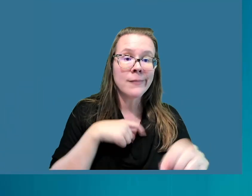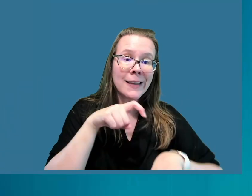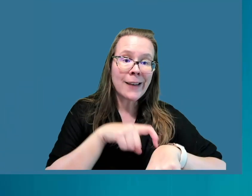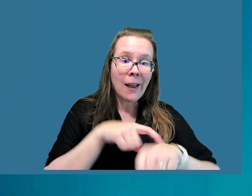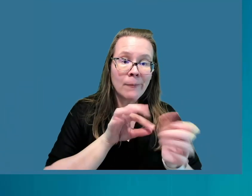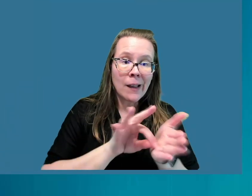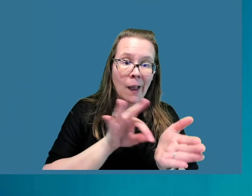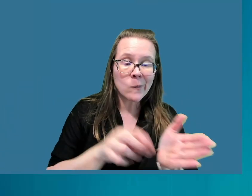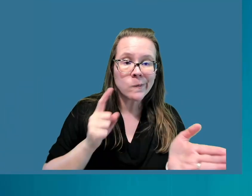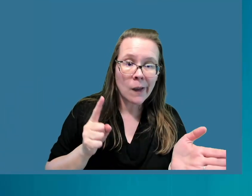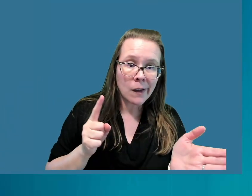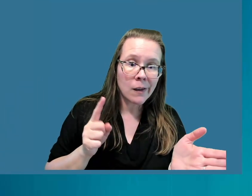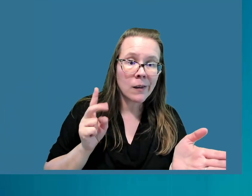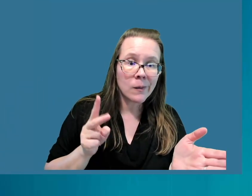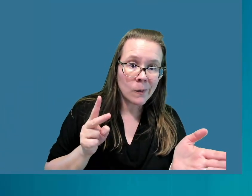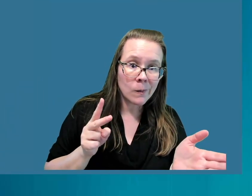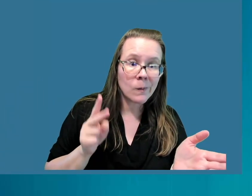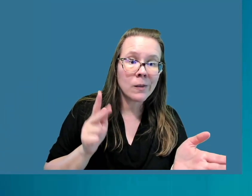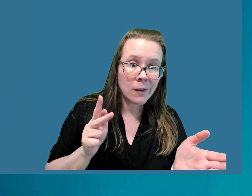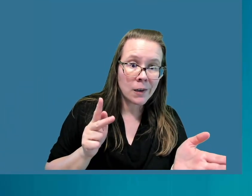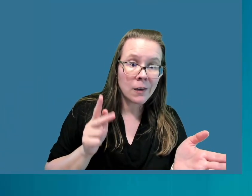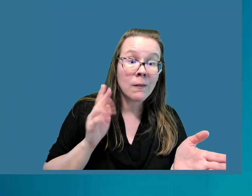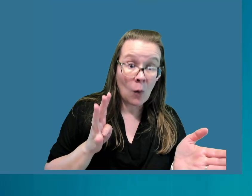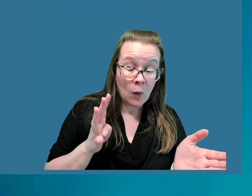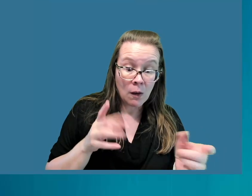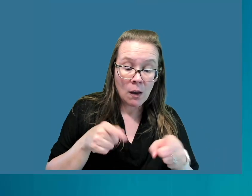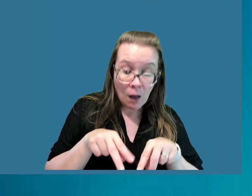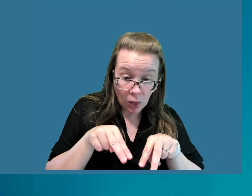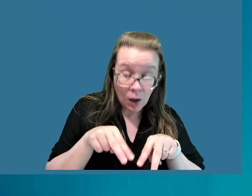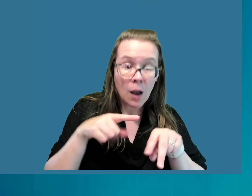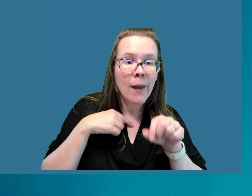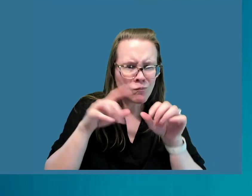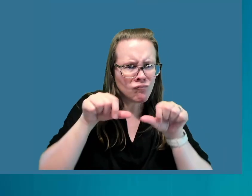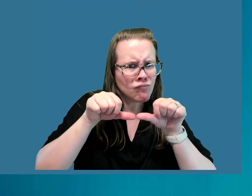remaining icing in the bowl to morph back into the icing; like to settle out from the lines of